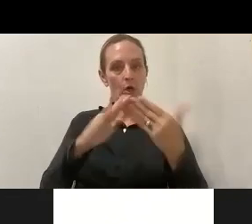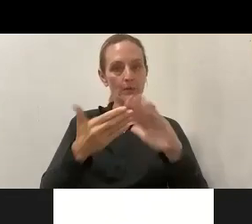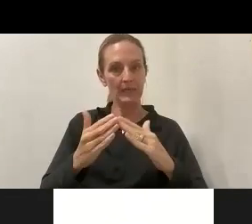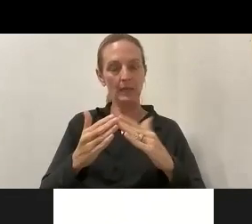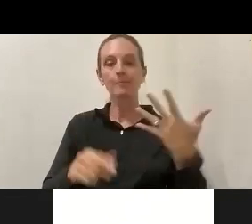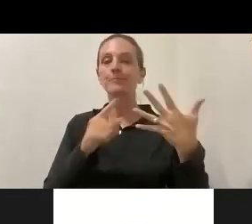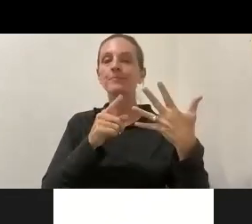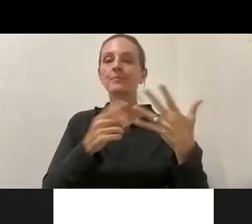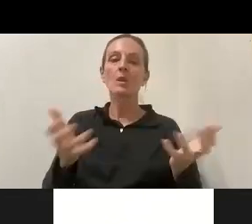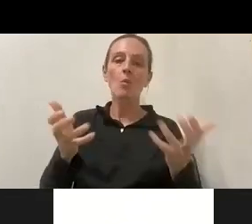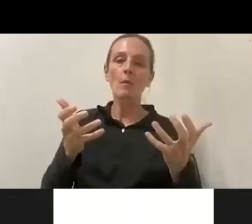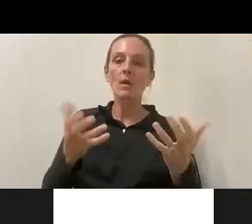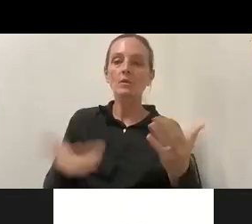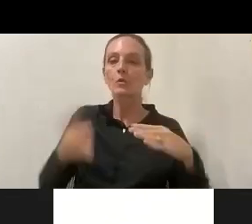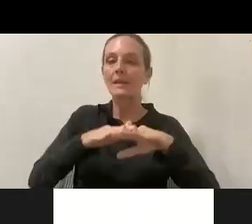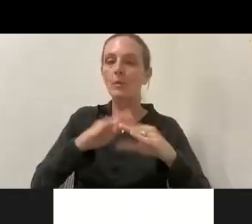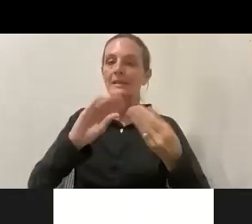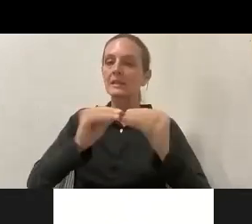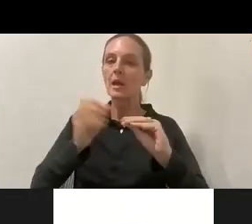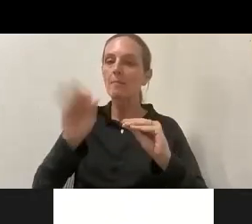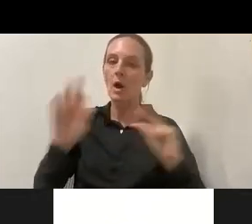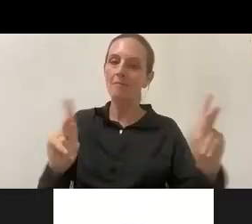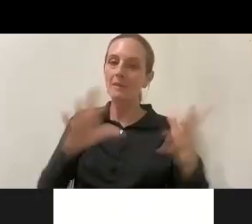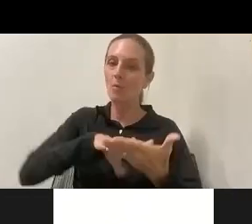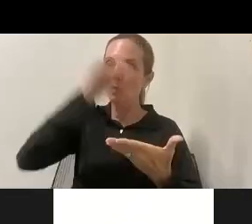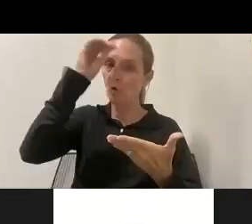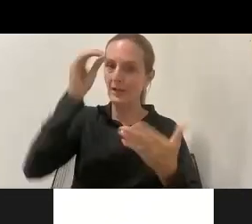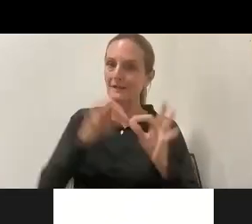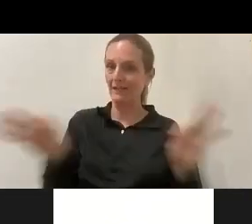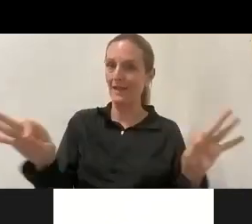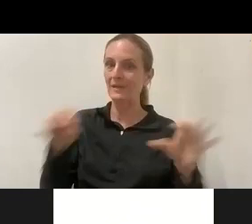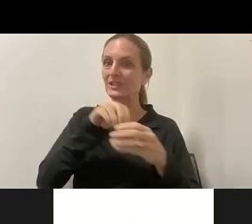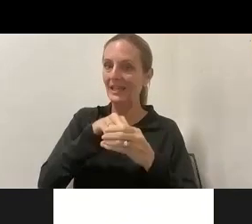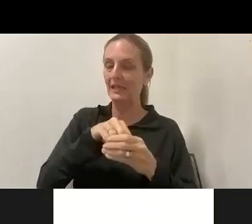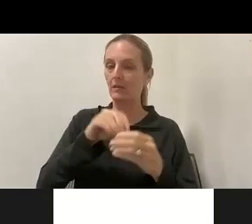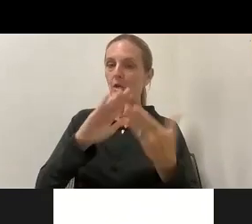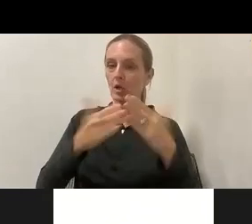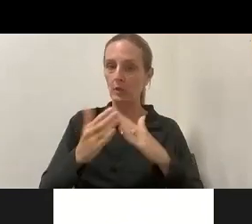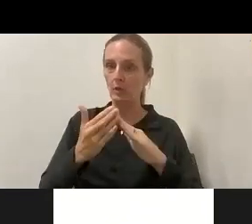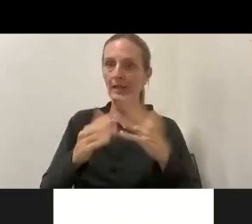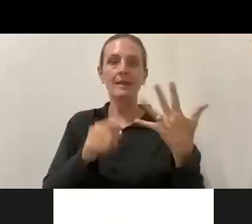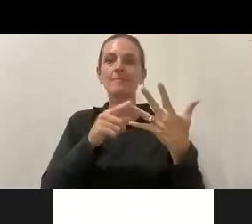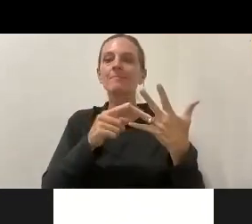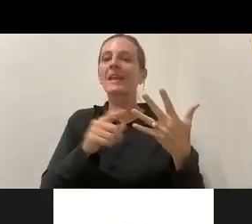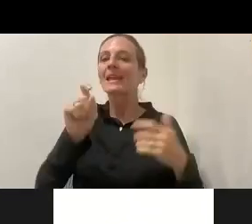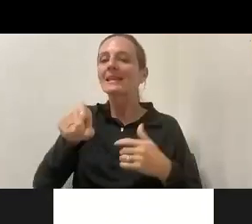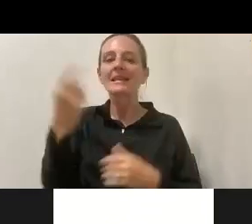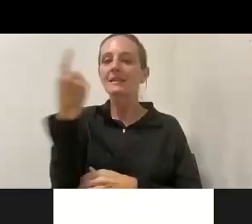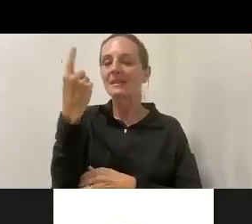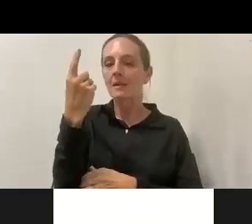people learning the language in our community. It needs to be attainable, so something that is